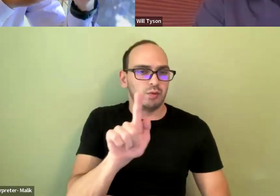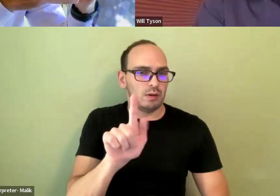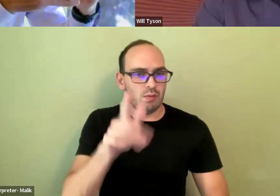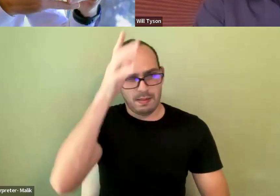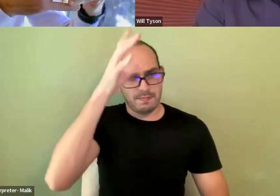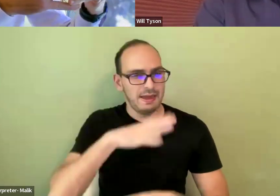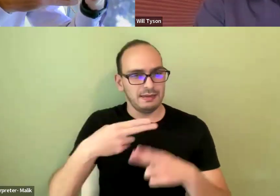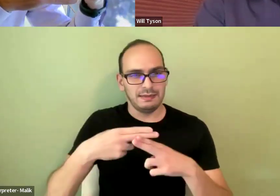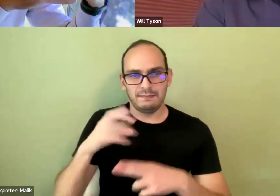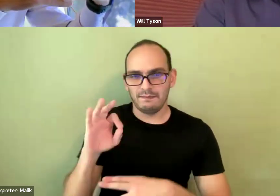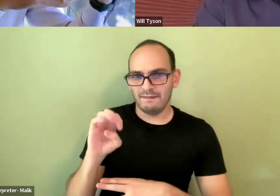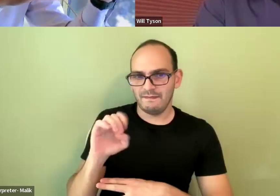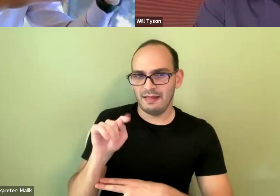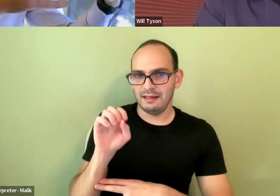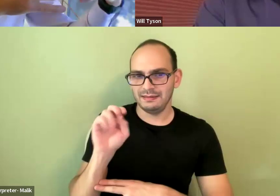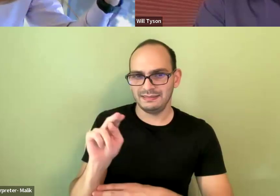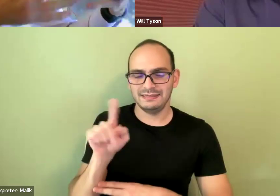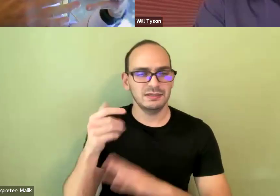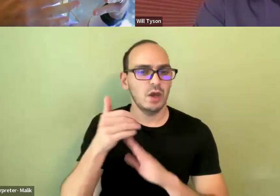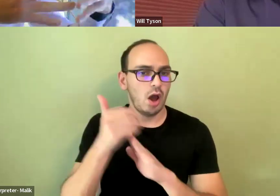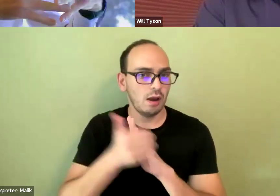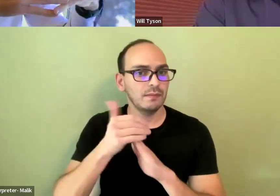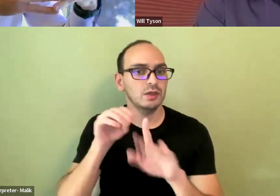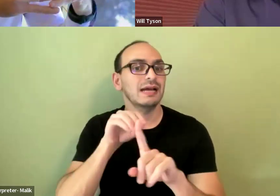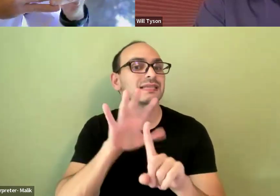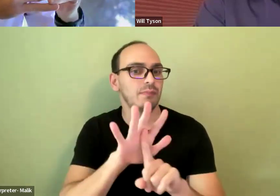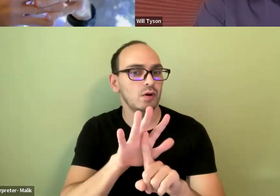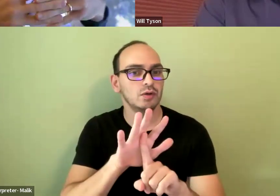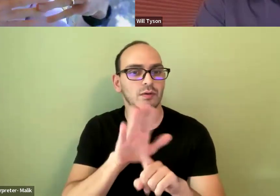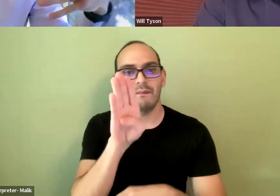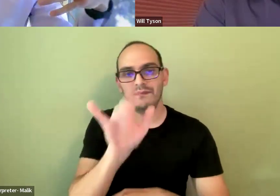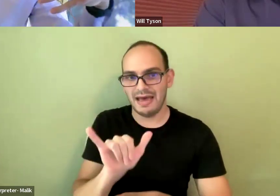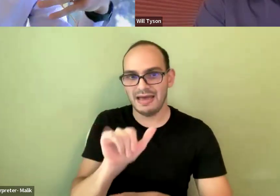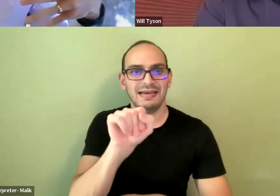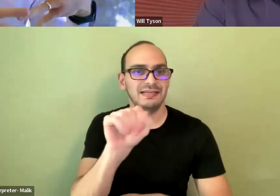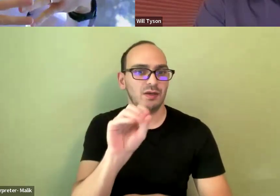Felton and his was an automation exposure by SOC. I'm sitting in the